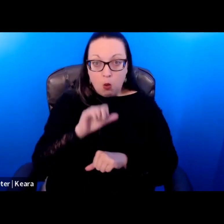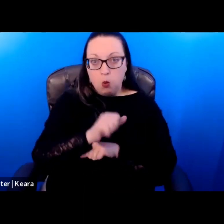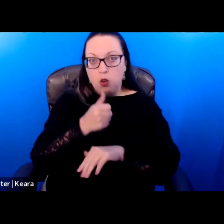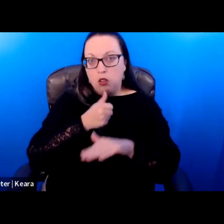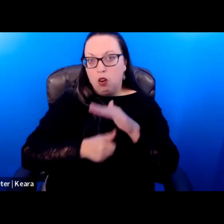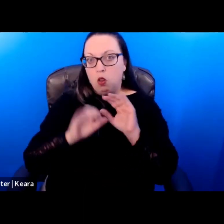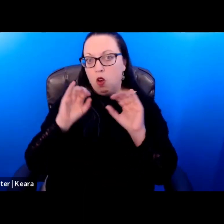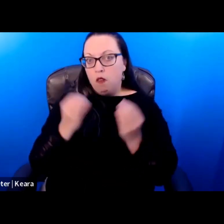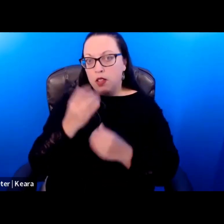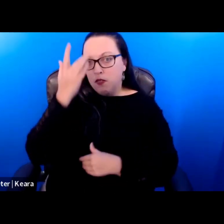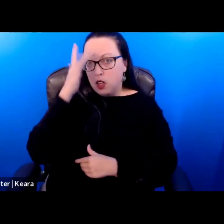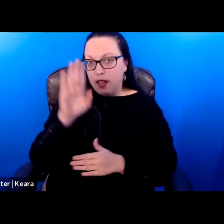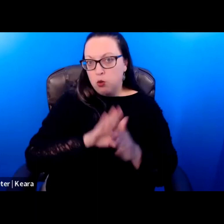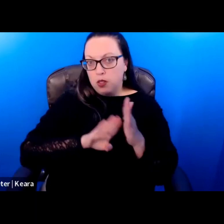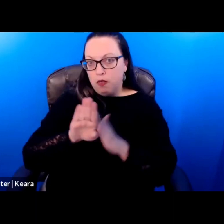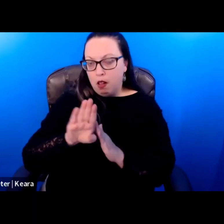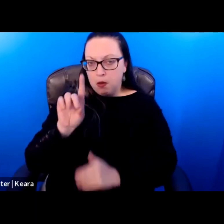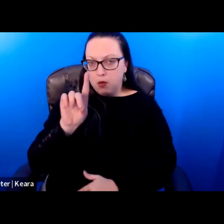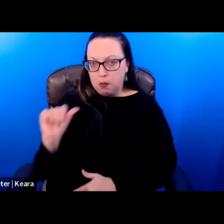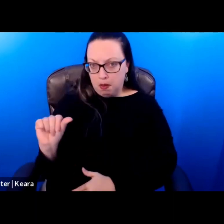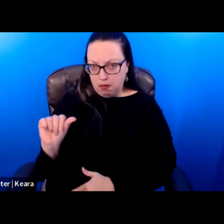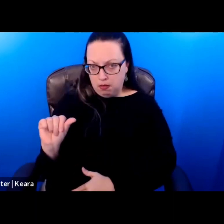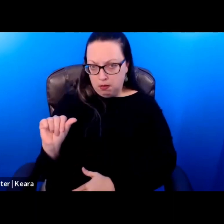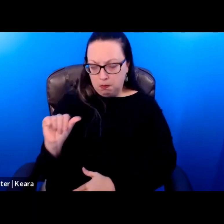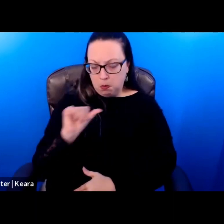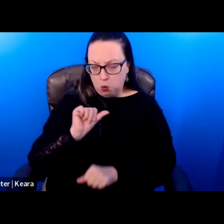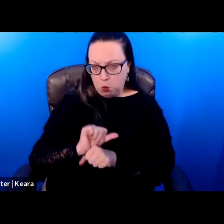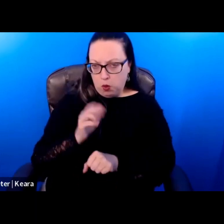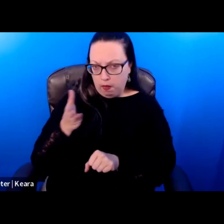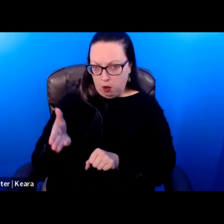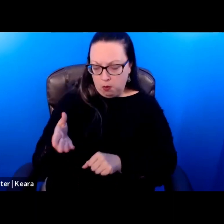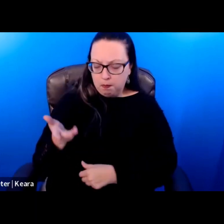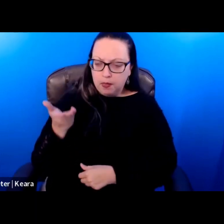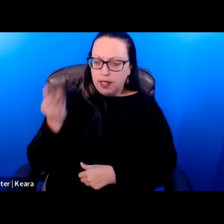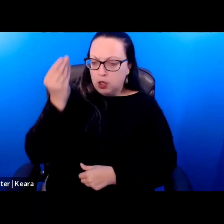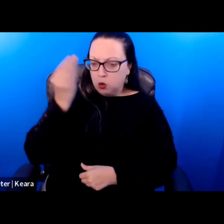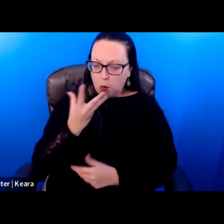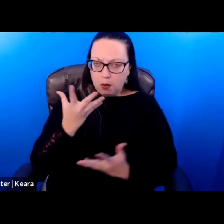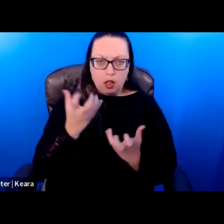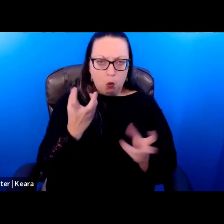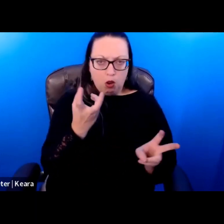and Developmental Disabilities. And they told me that they wanted to switch me over to the